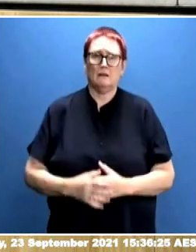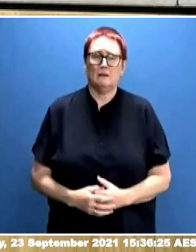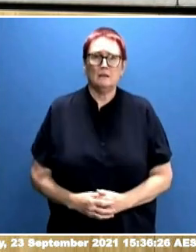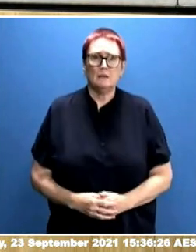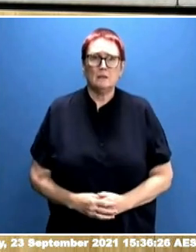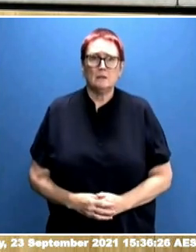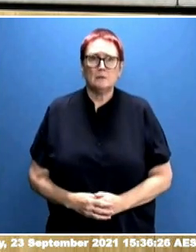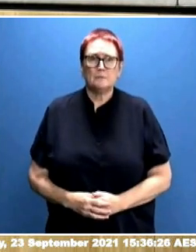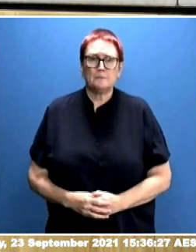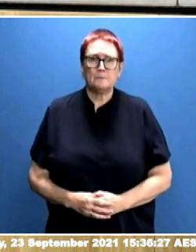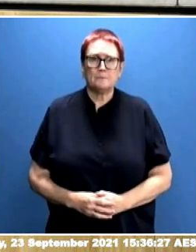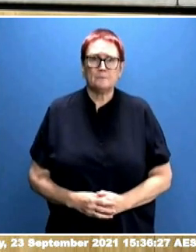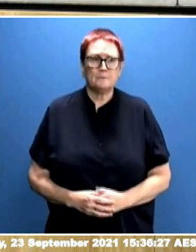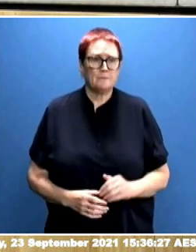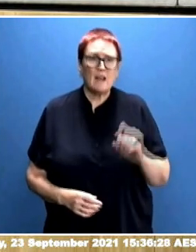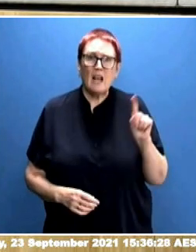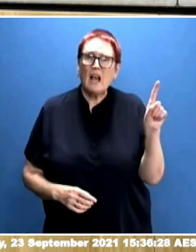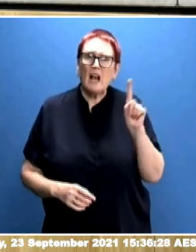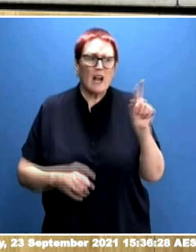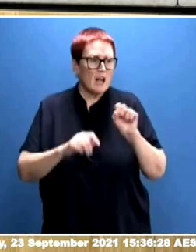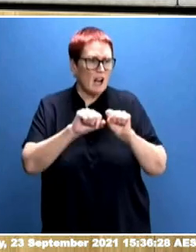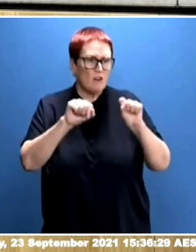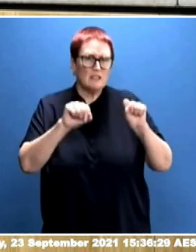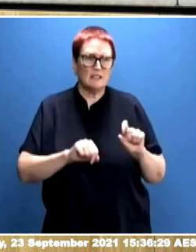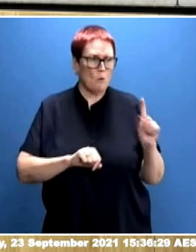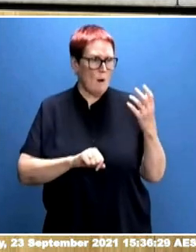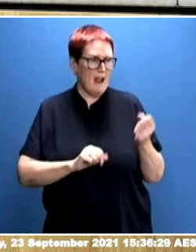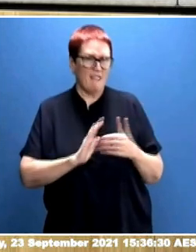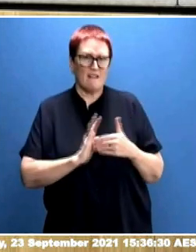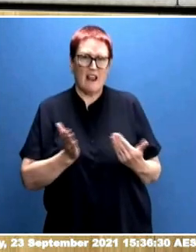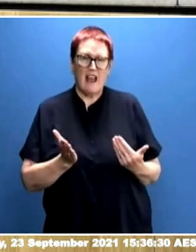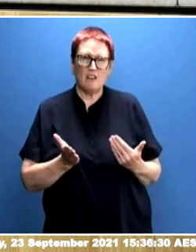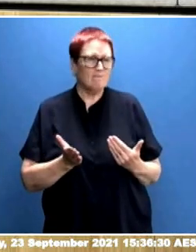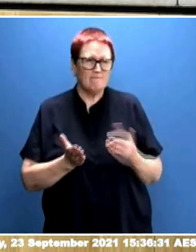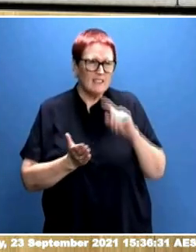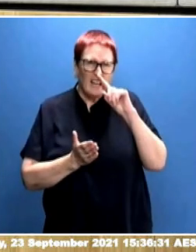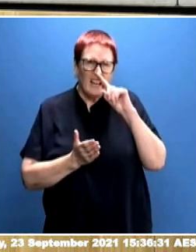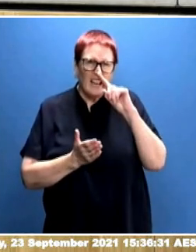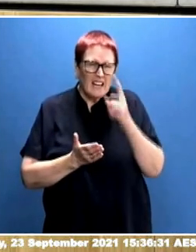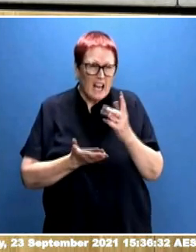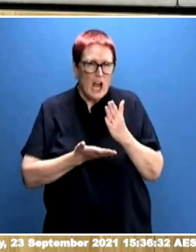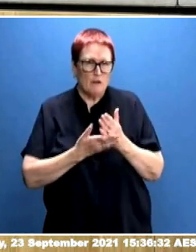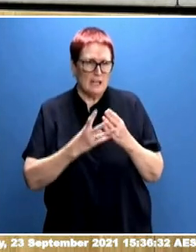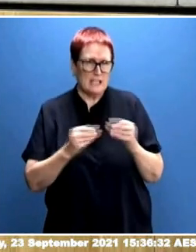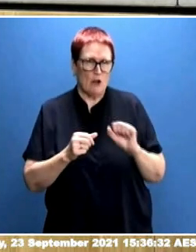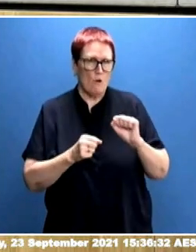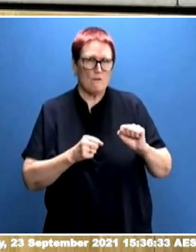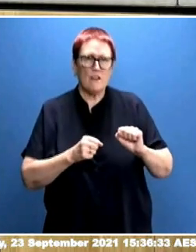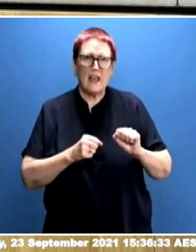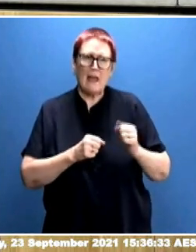And 'current systems in place are not able to effectively address the underlying trauma.